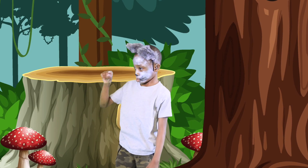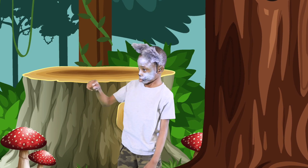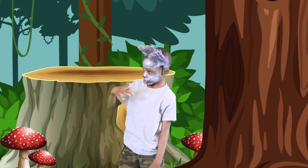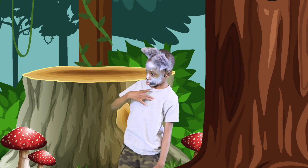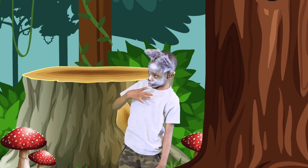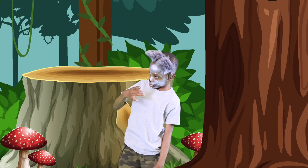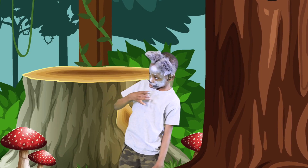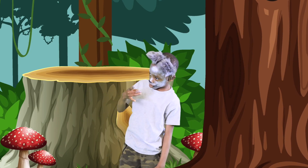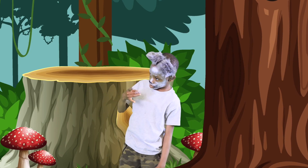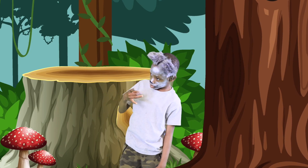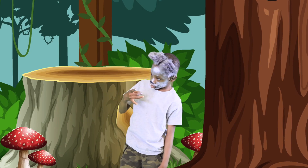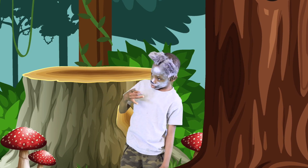Would you like that?